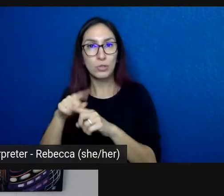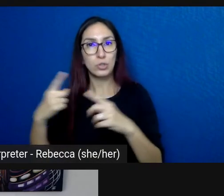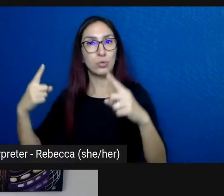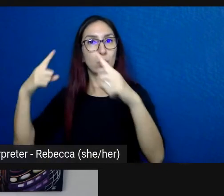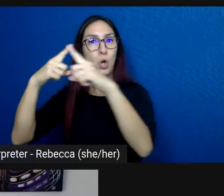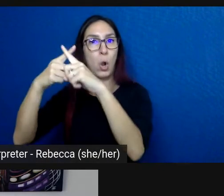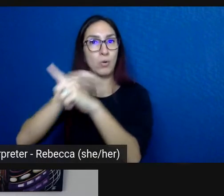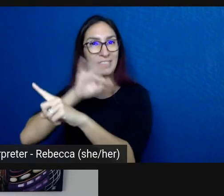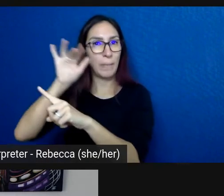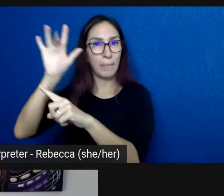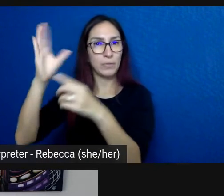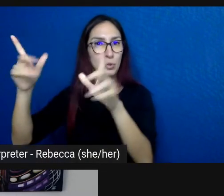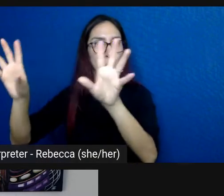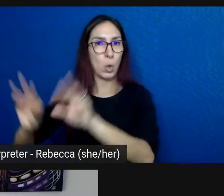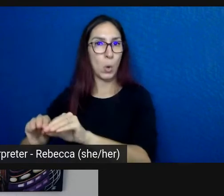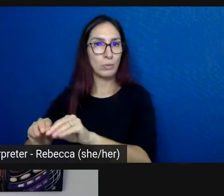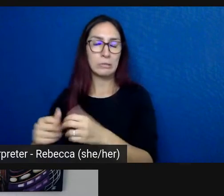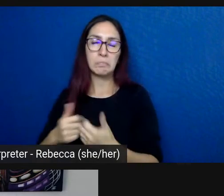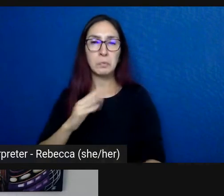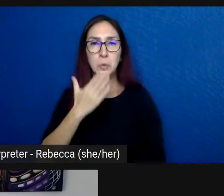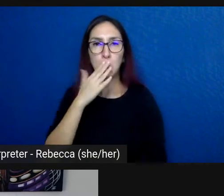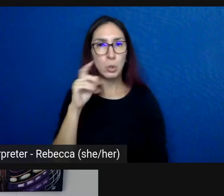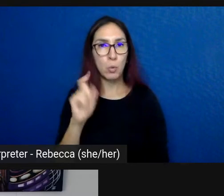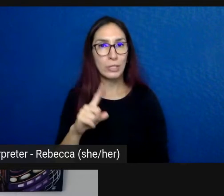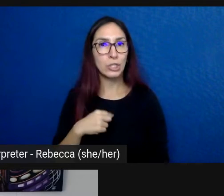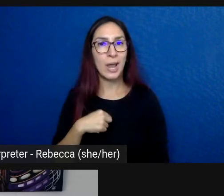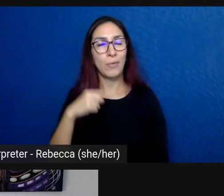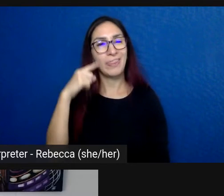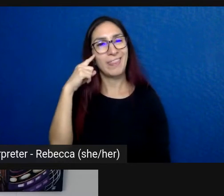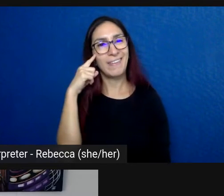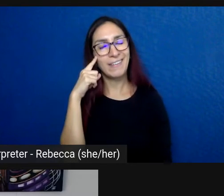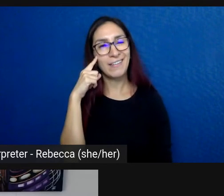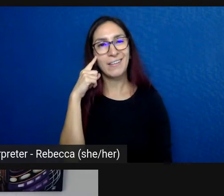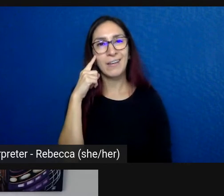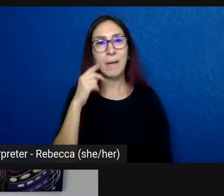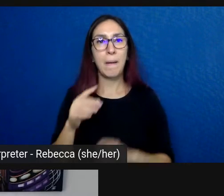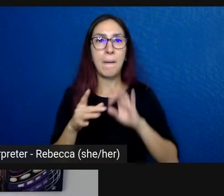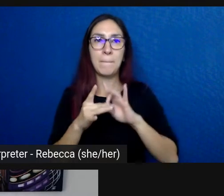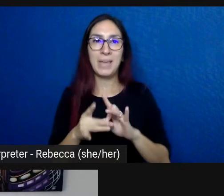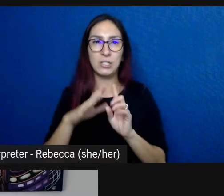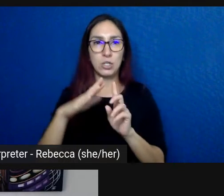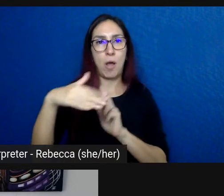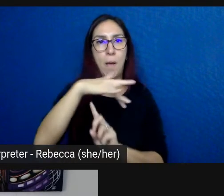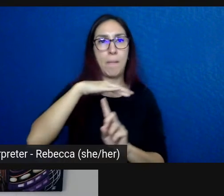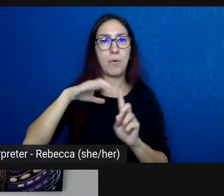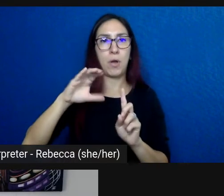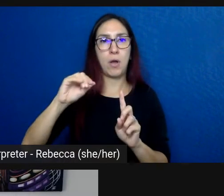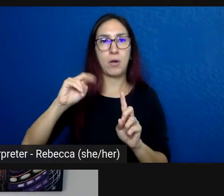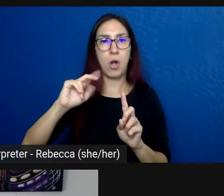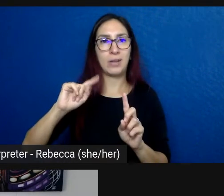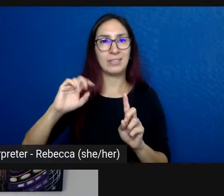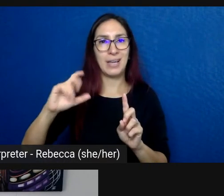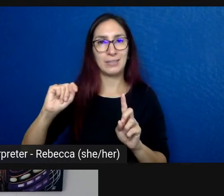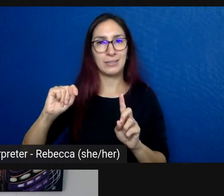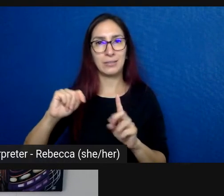I think it's probably going to be based on context and preference in a way.